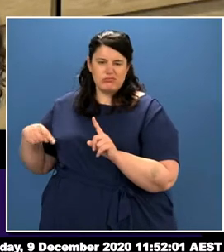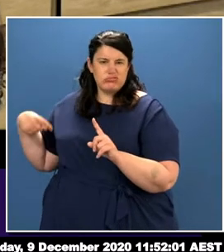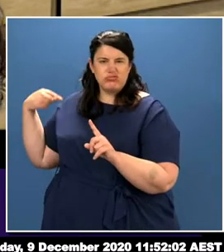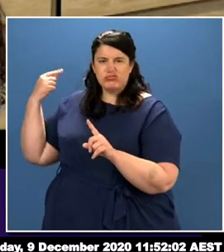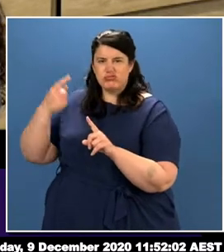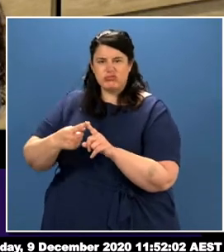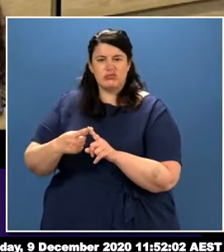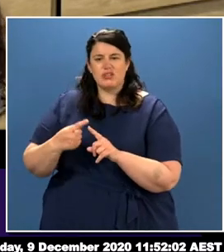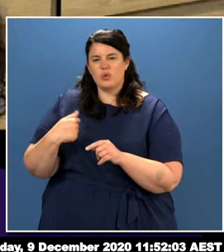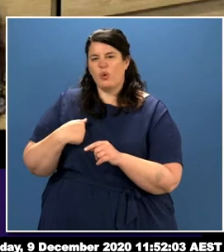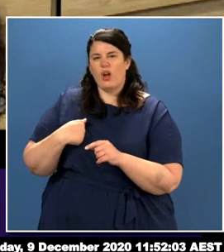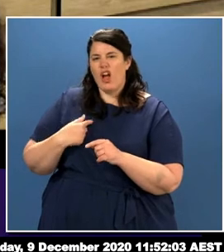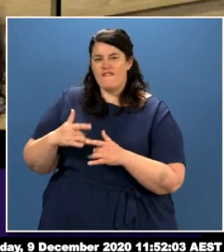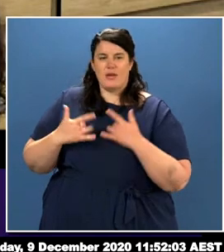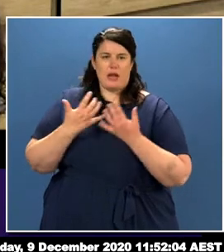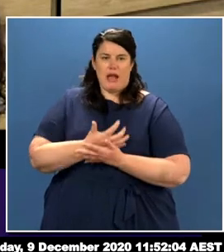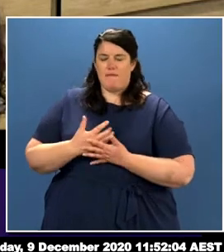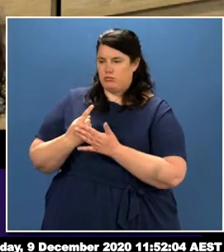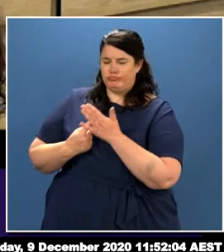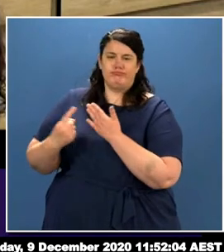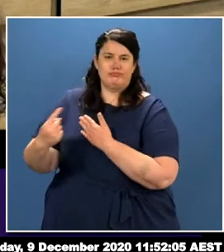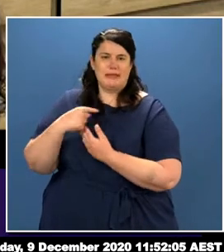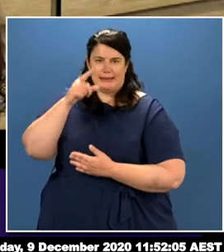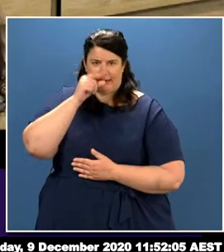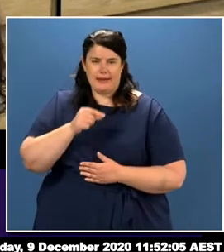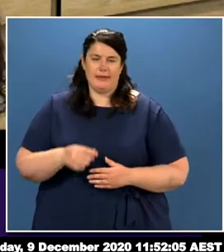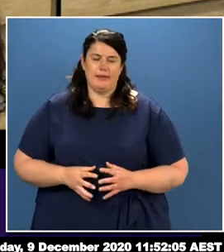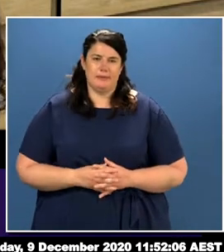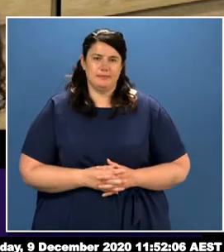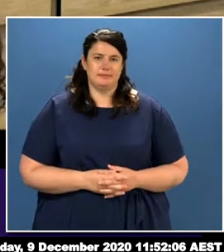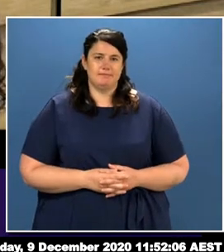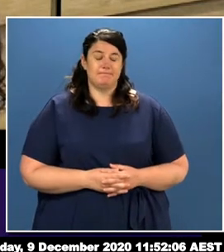Just breaking that down, you told me that you didn't ask for